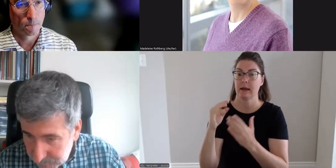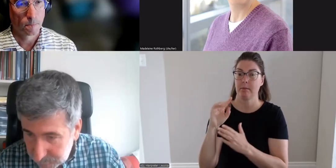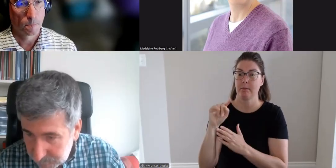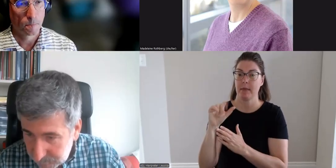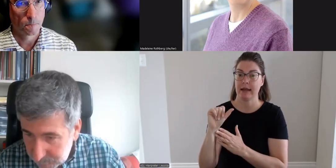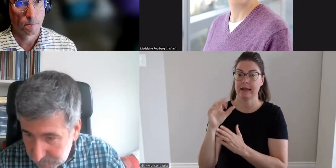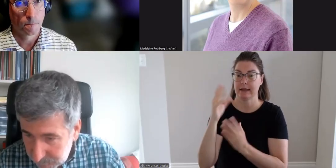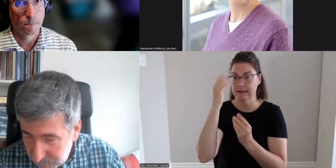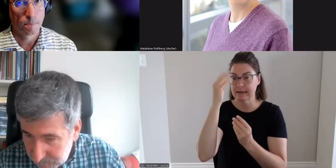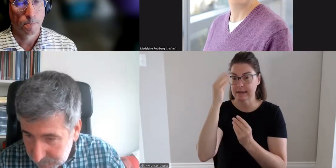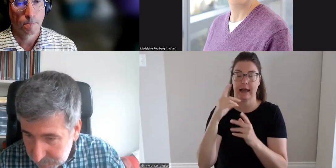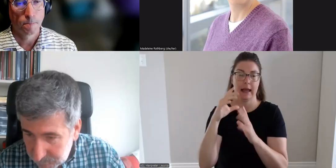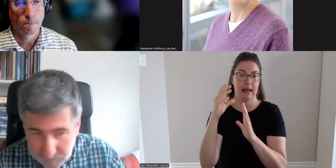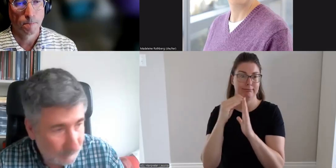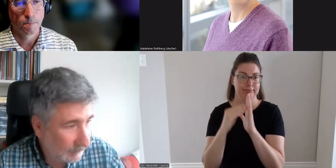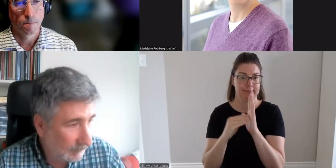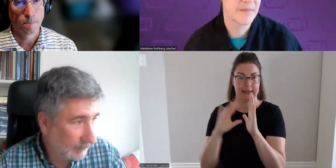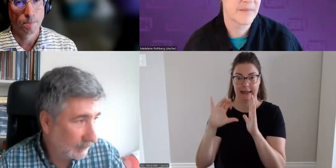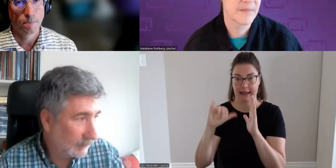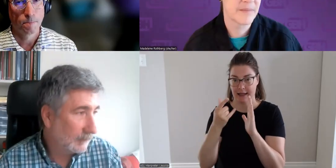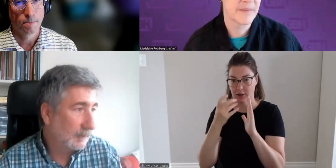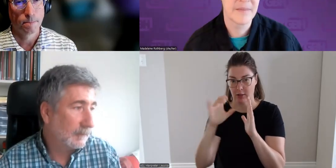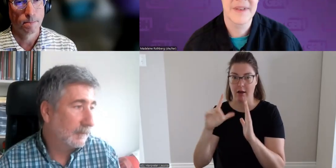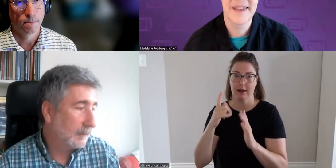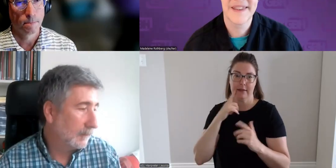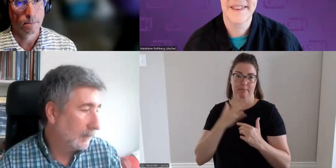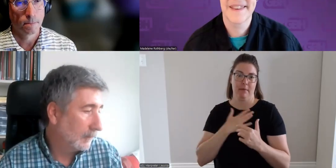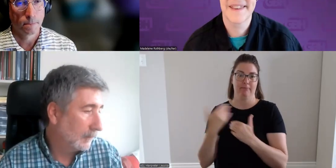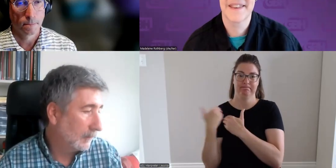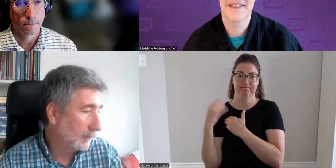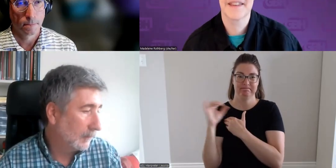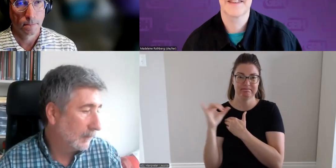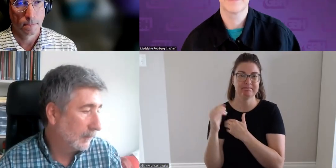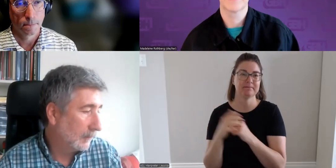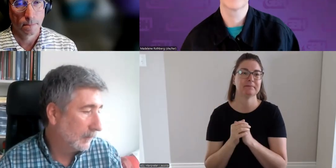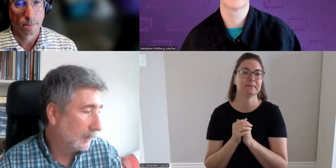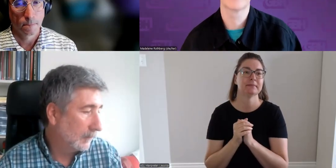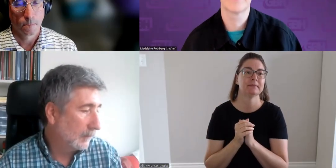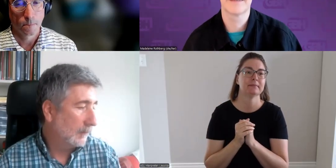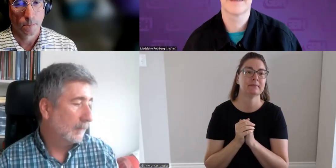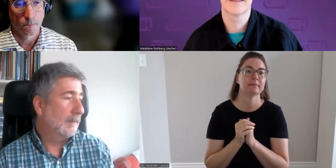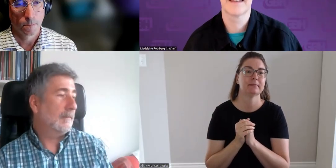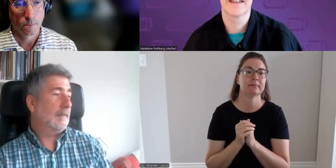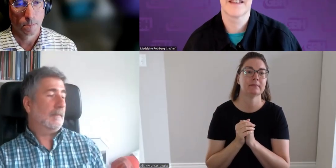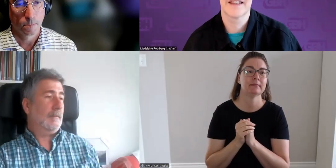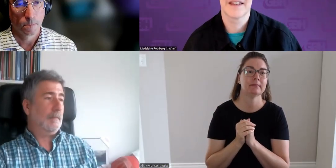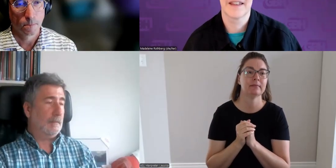especially as I am also a cataloging librarian. I will say that it was very exciting to